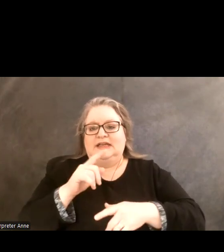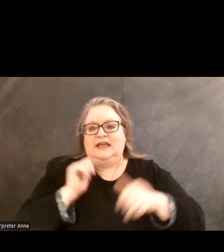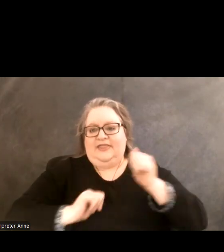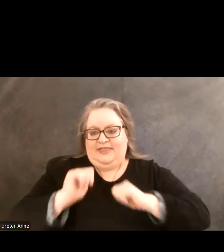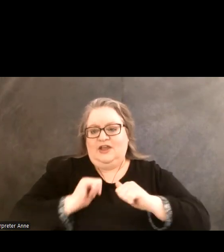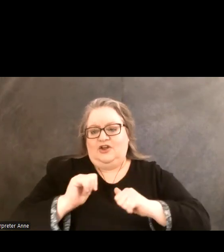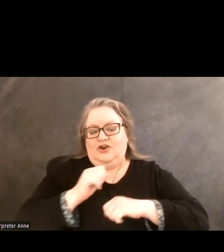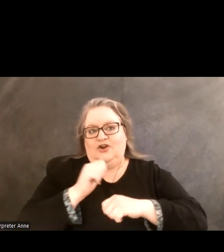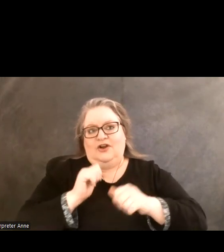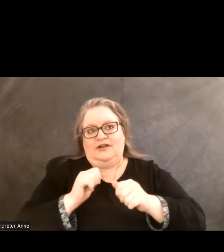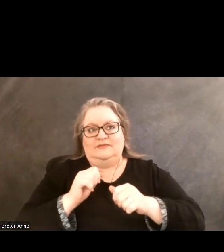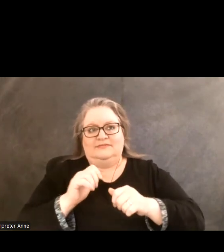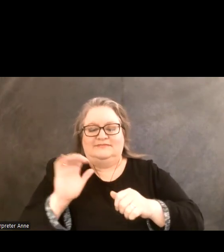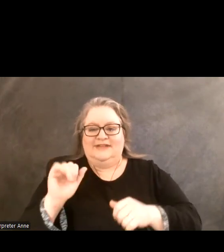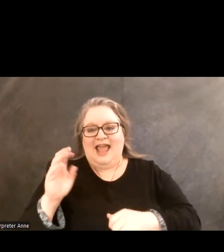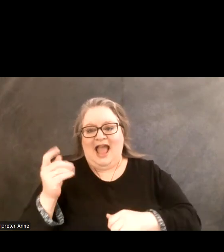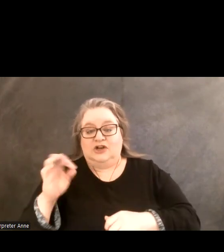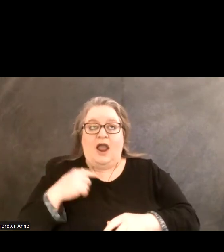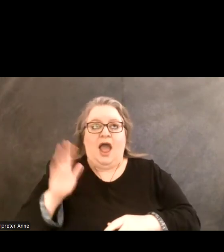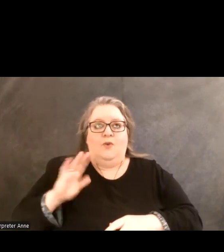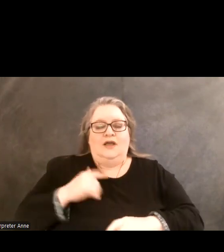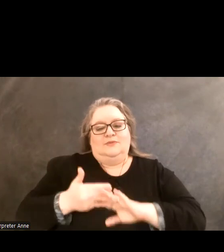at least I was before COVID, but that's a whole other tangent we